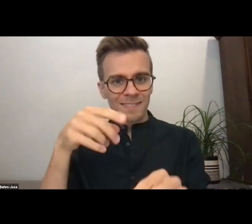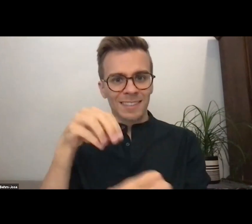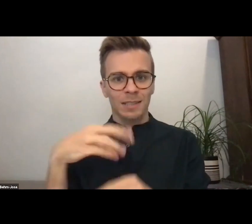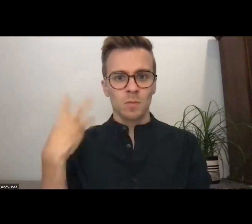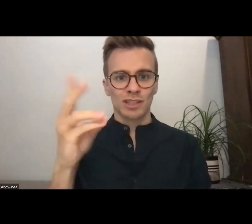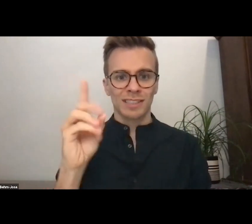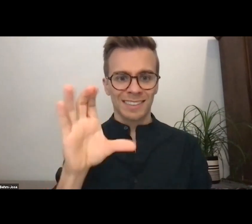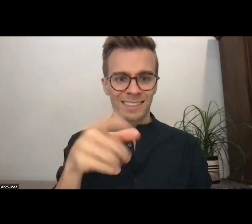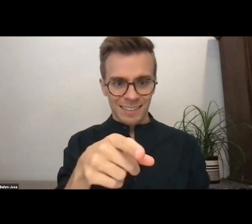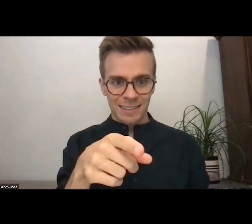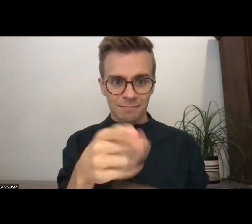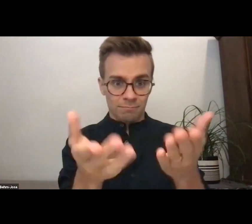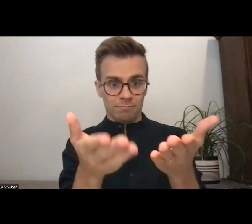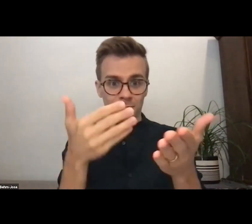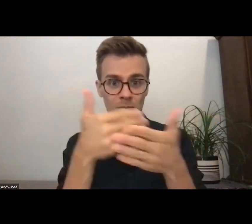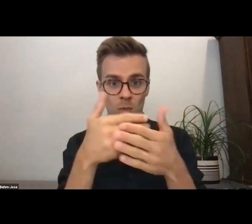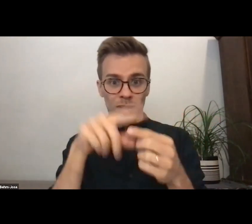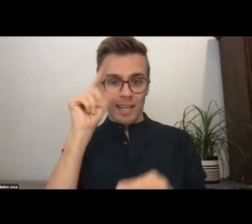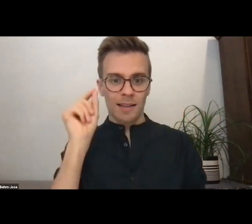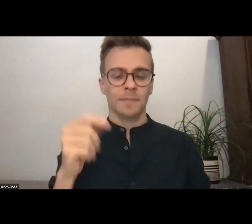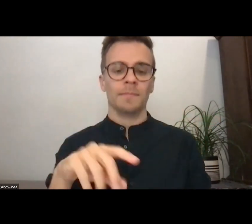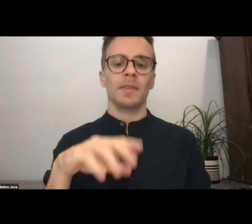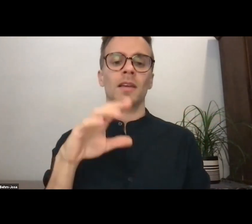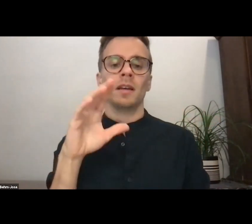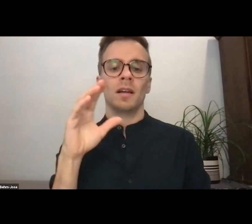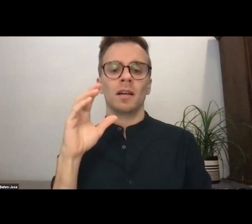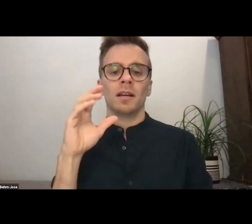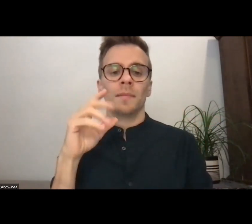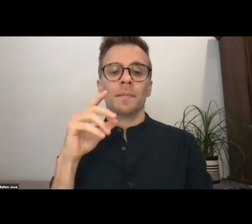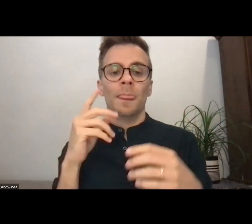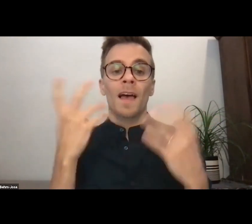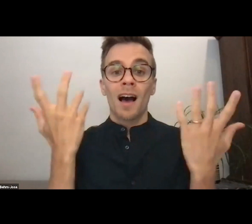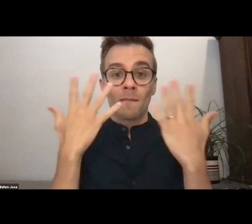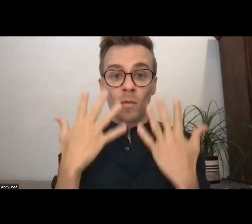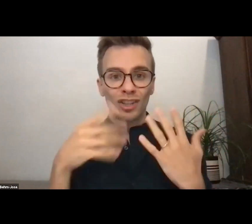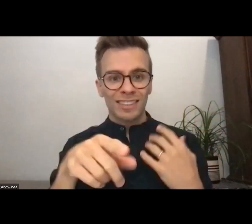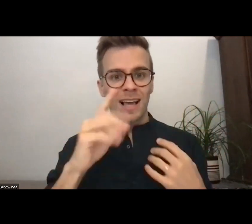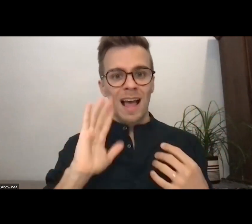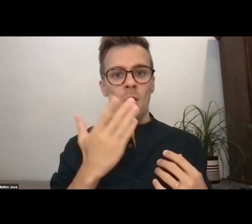there. And it is location-specific in Washington, D.C. It’s apparent.